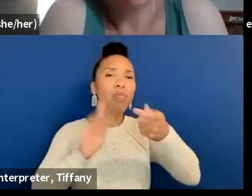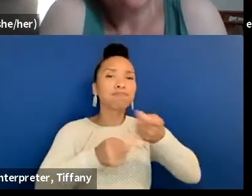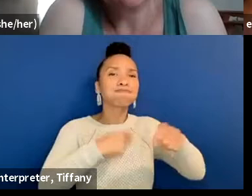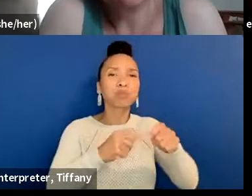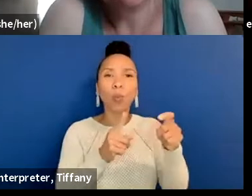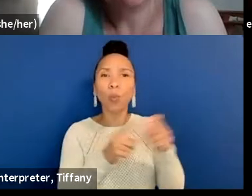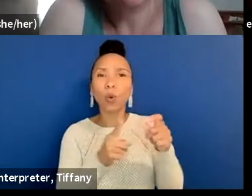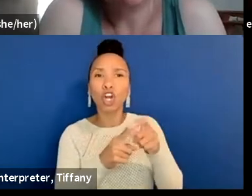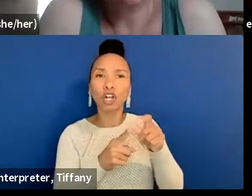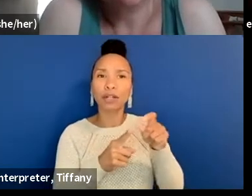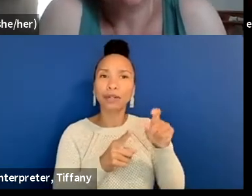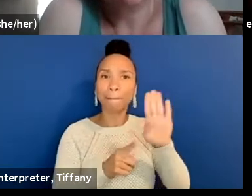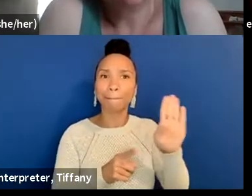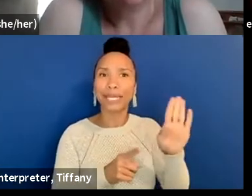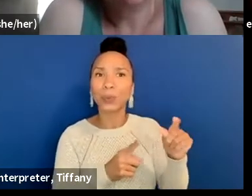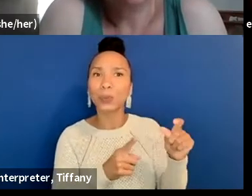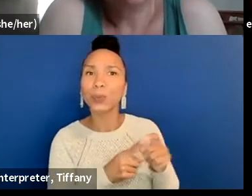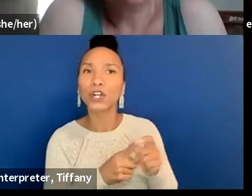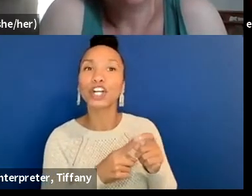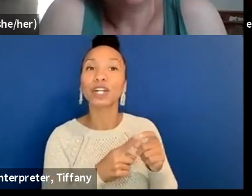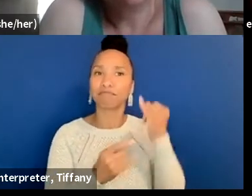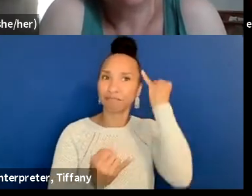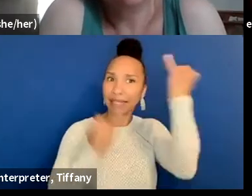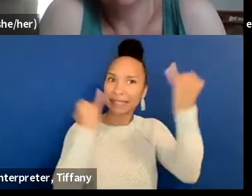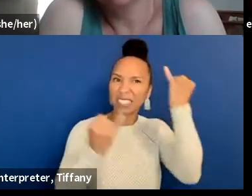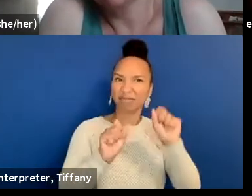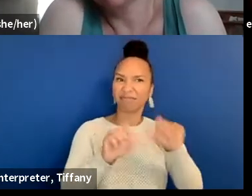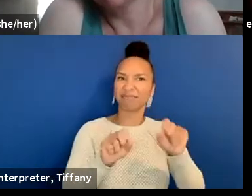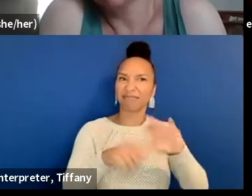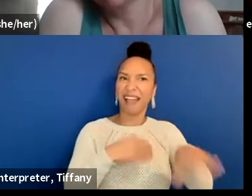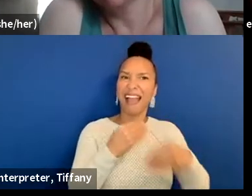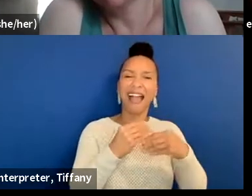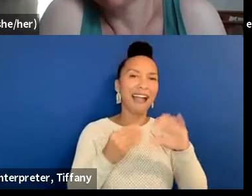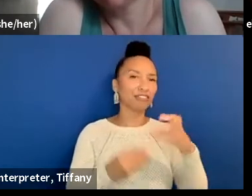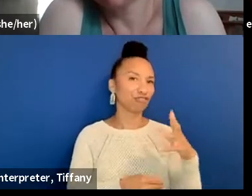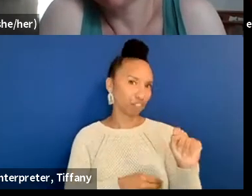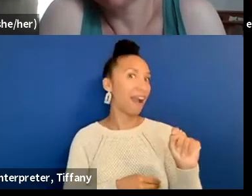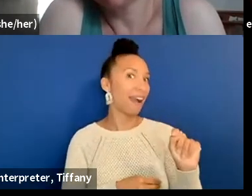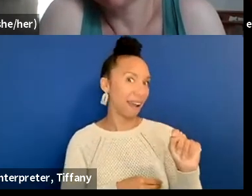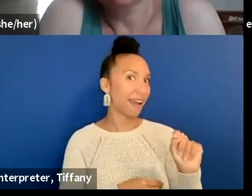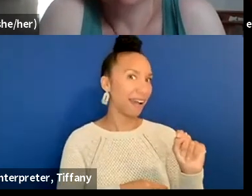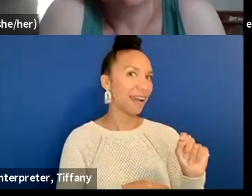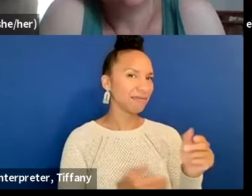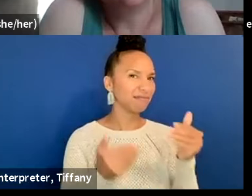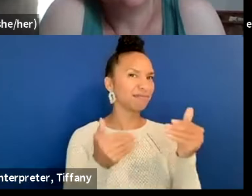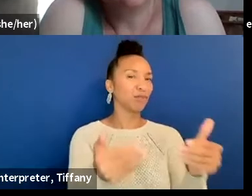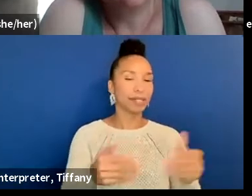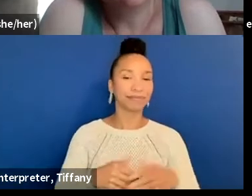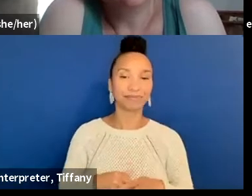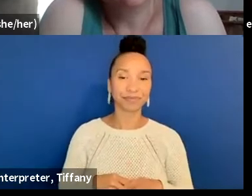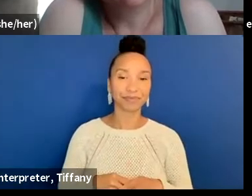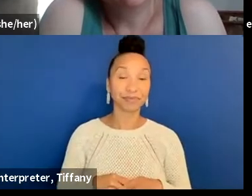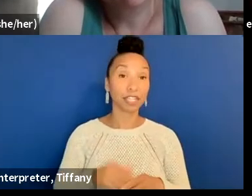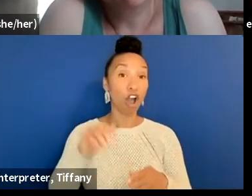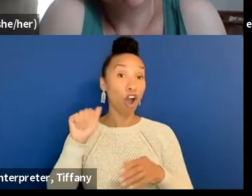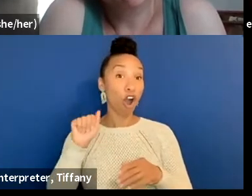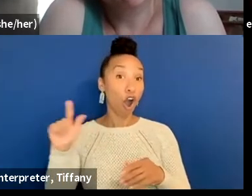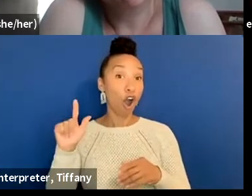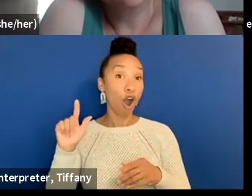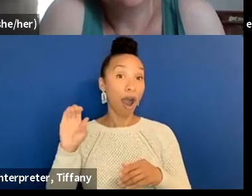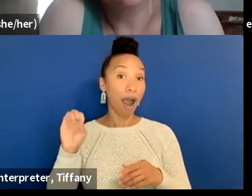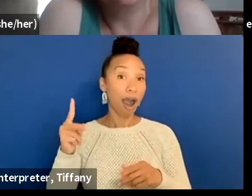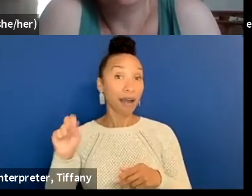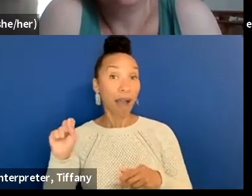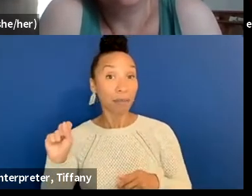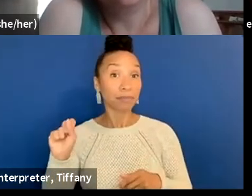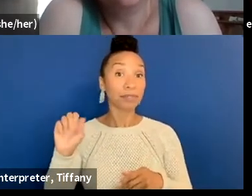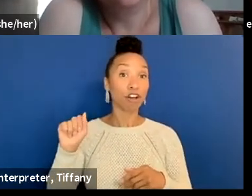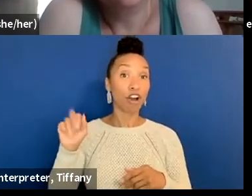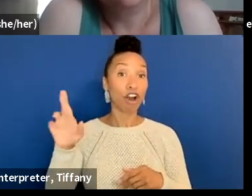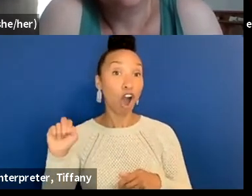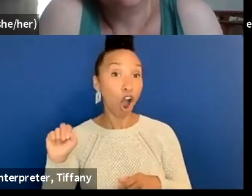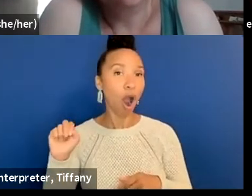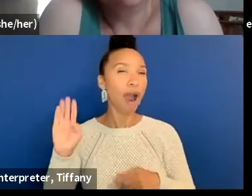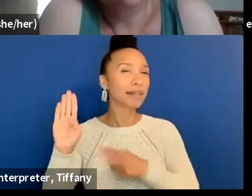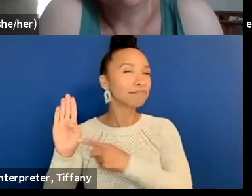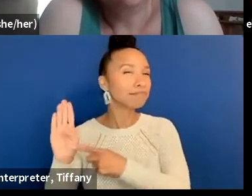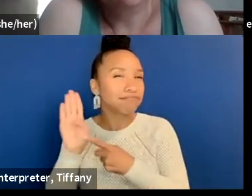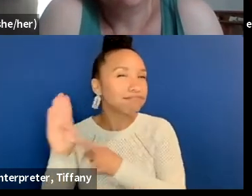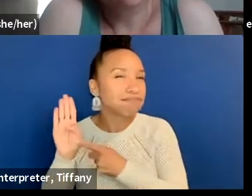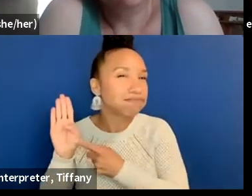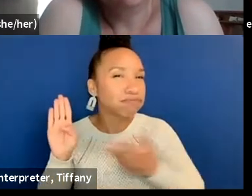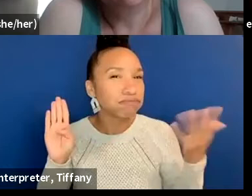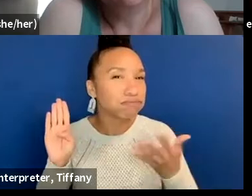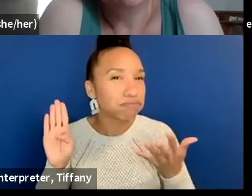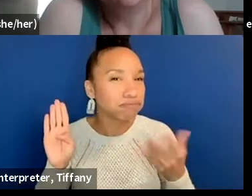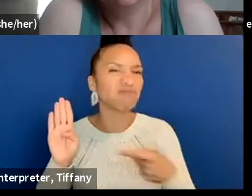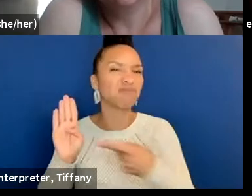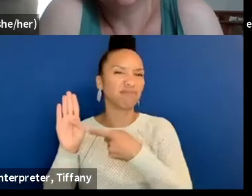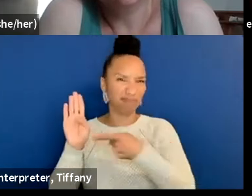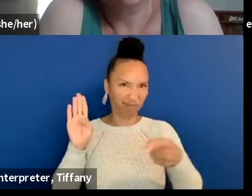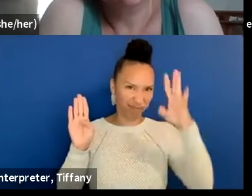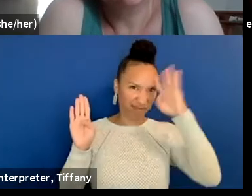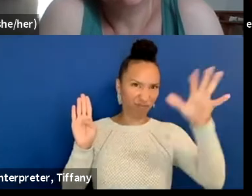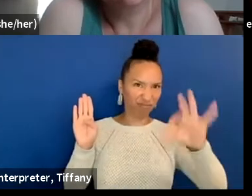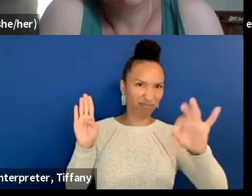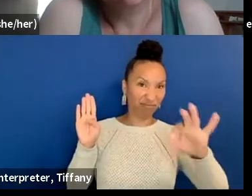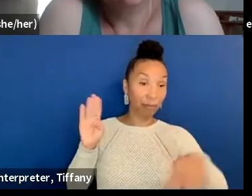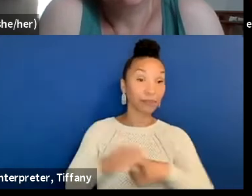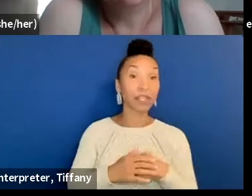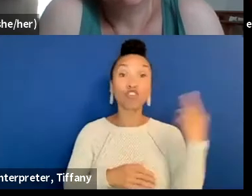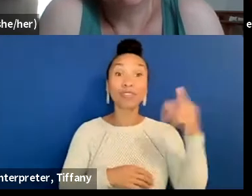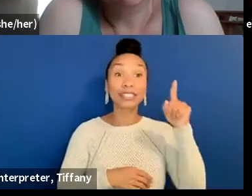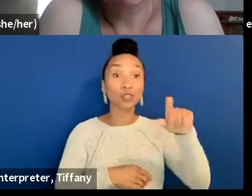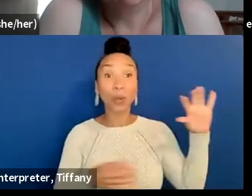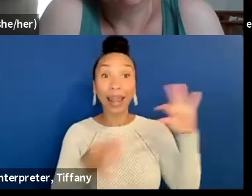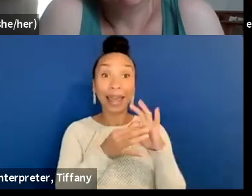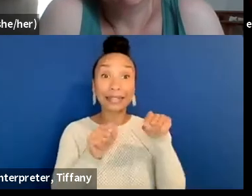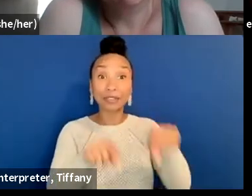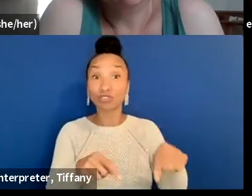Kirya Traber (she/her): And then also are you coming to this conversation because you're you have xen are you also an artist who's interested in making his aim, are you also a part, do you find your locate yourself in as it has been coined systems of family regulation surveillance and policing.